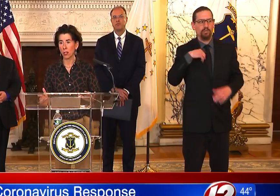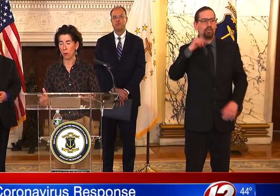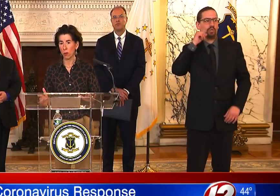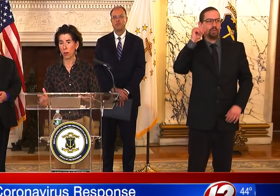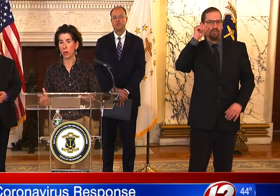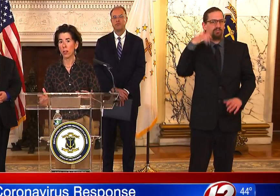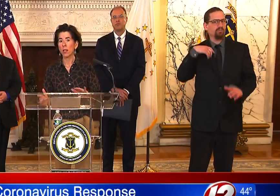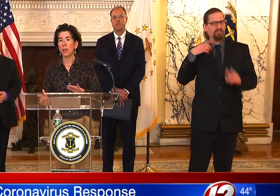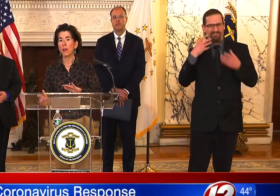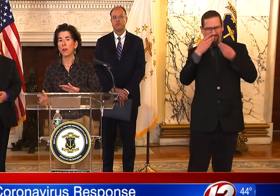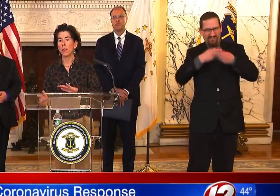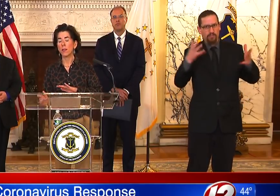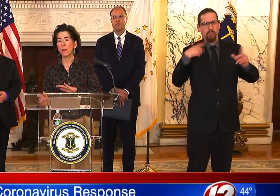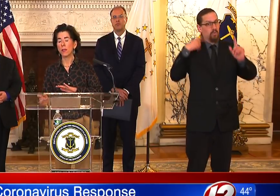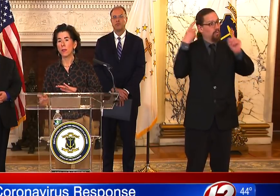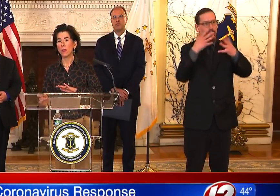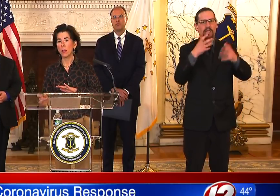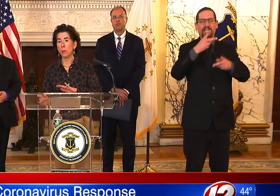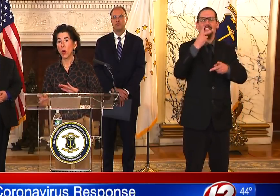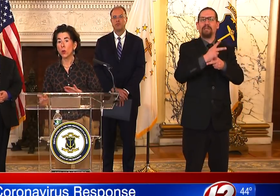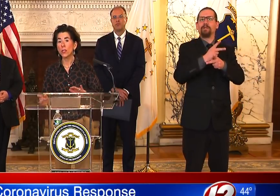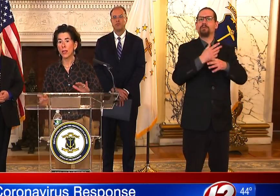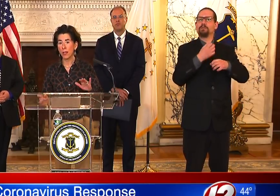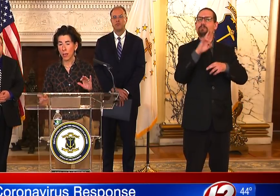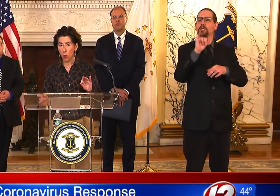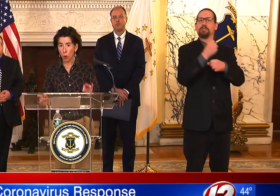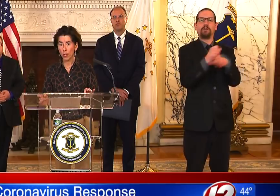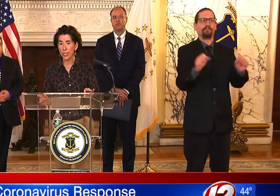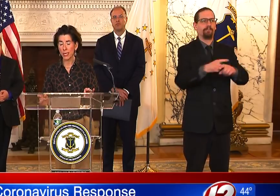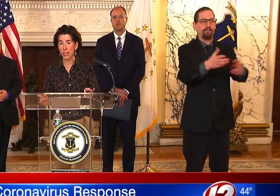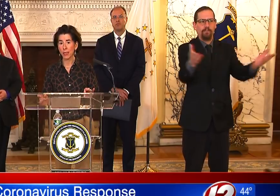CONNECTICUT, NEW JERSEY, ETC.